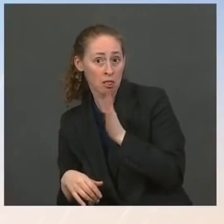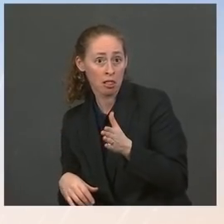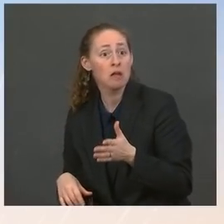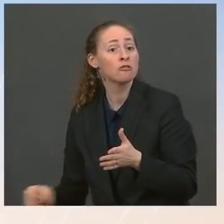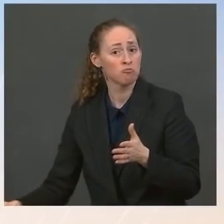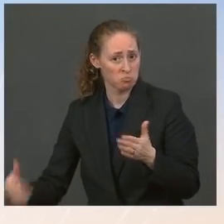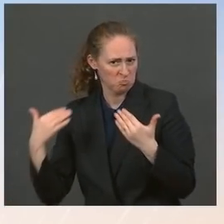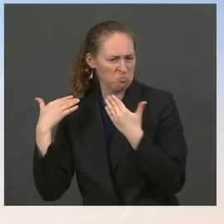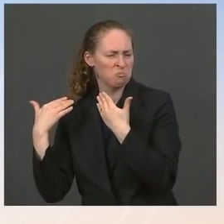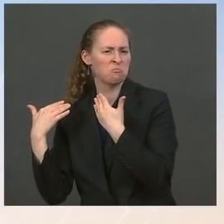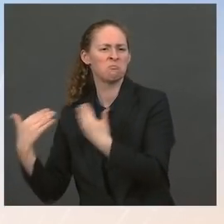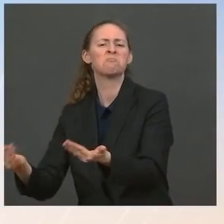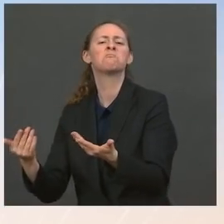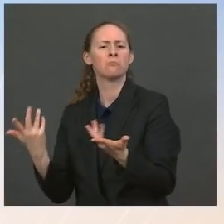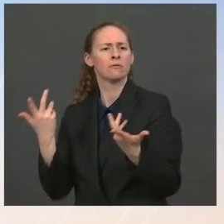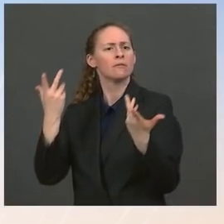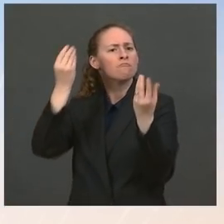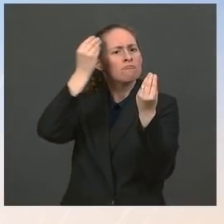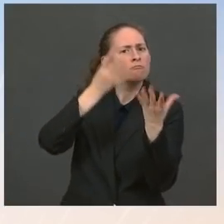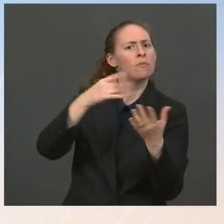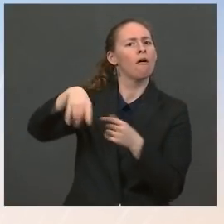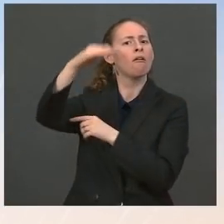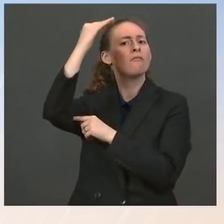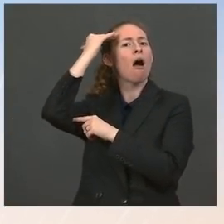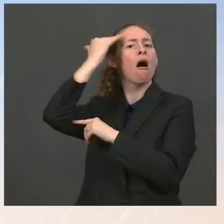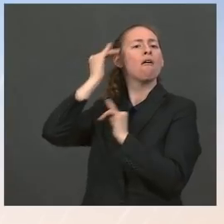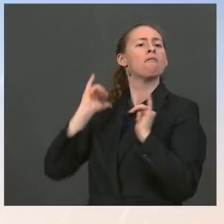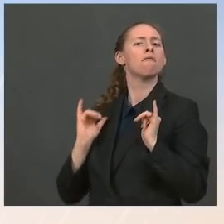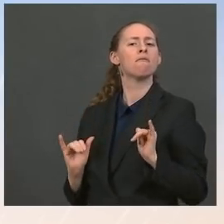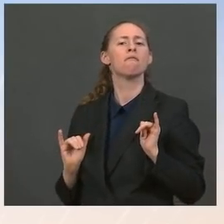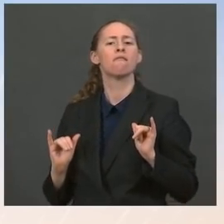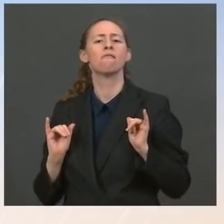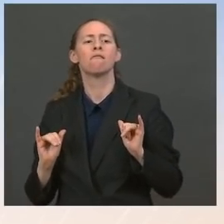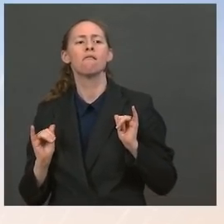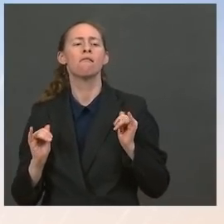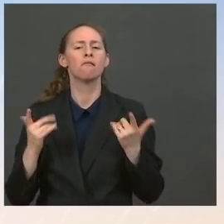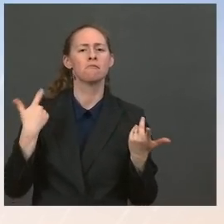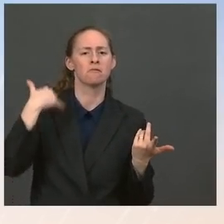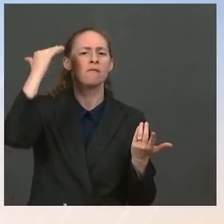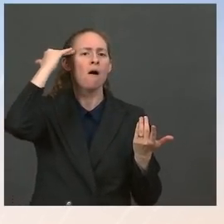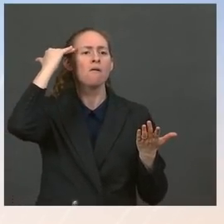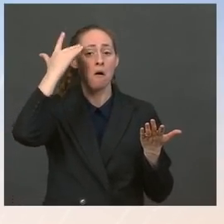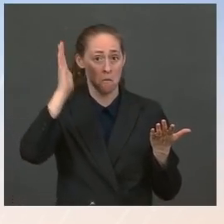about what these projects are in a practical sense? Will there be a -- sort of an in-house,